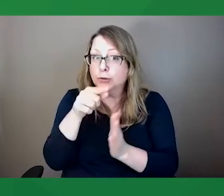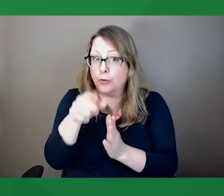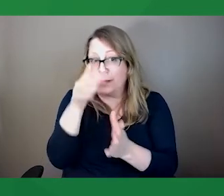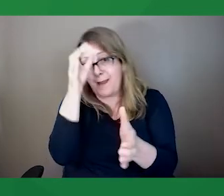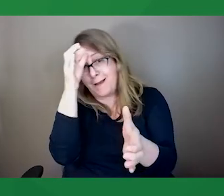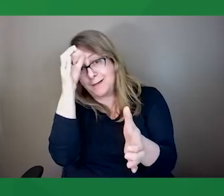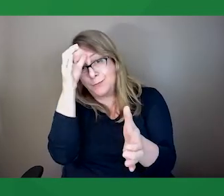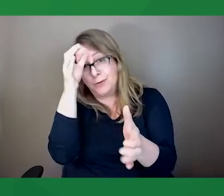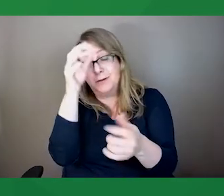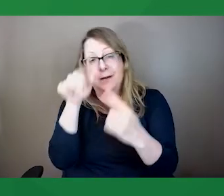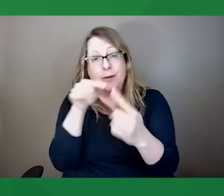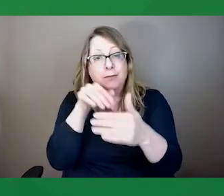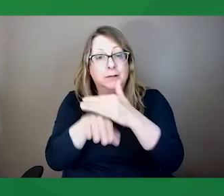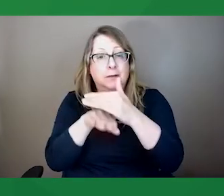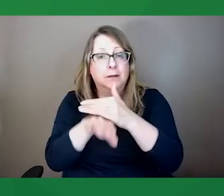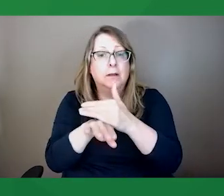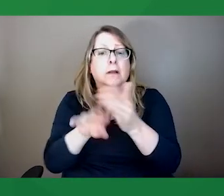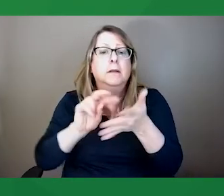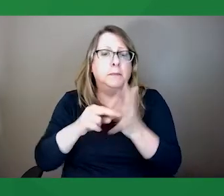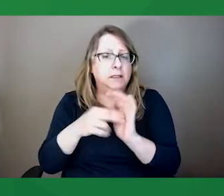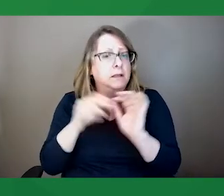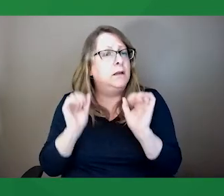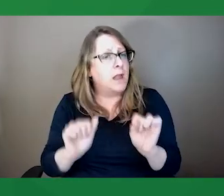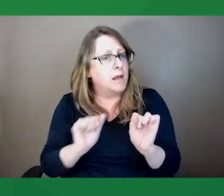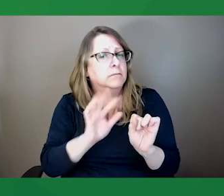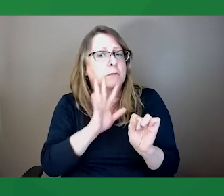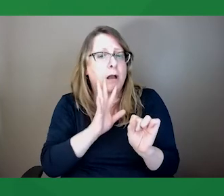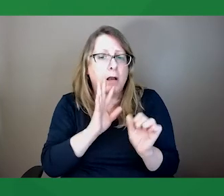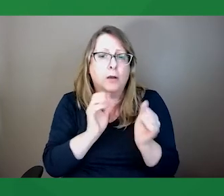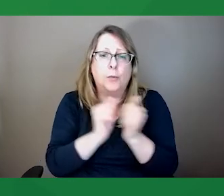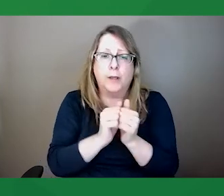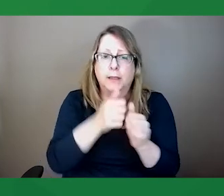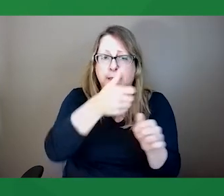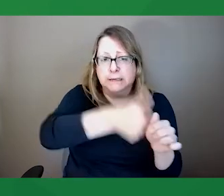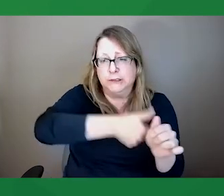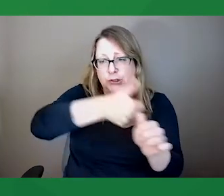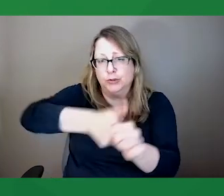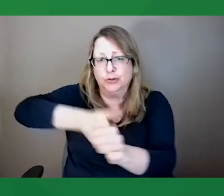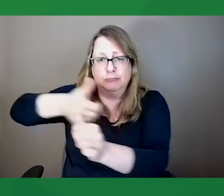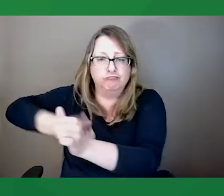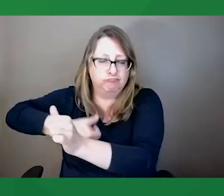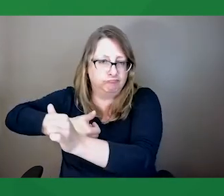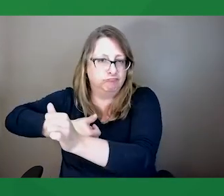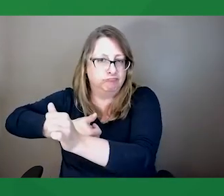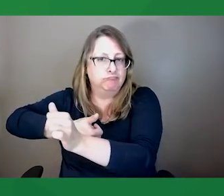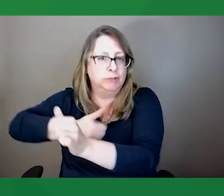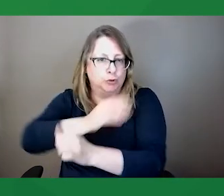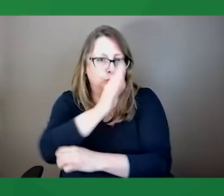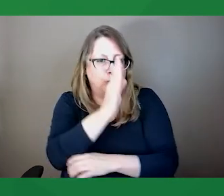is to make sure that you're able to speak to each one of those participants or team members directly